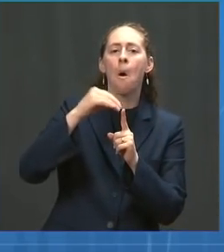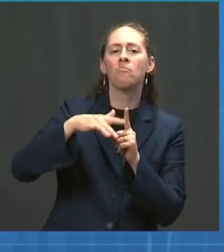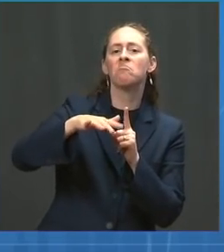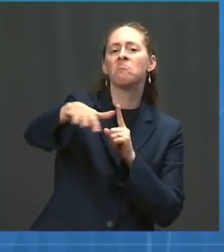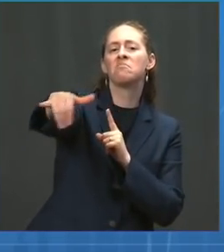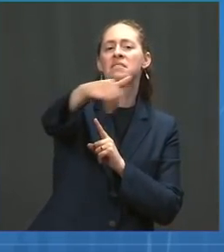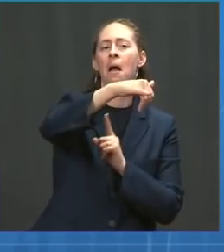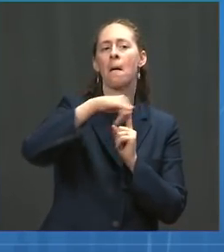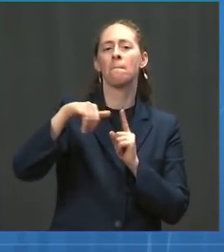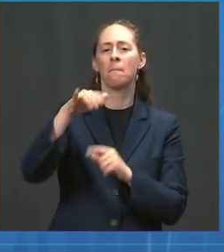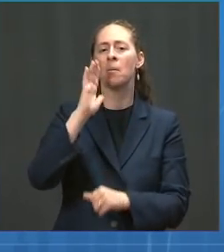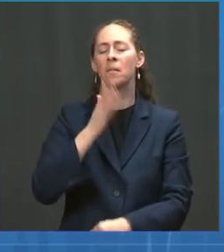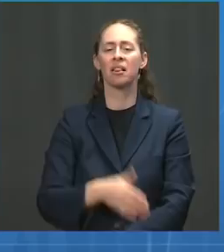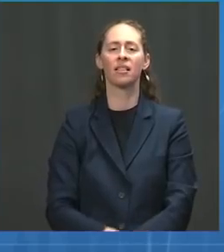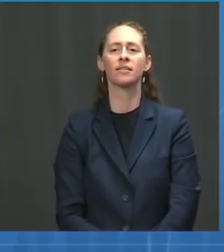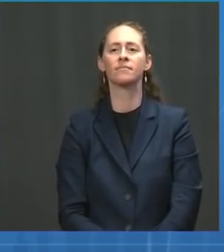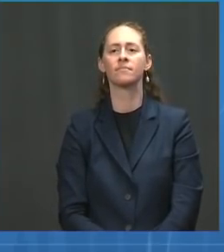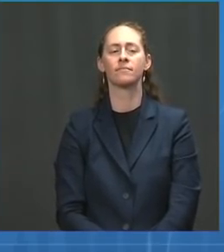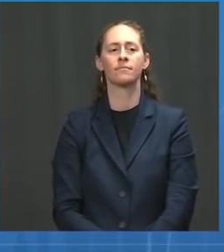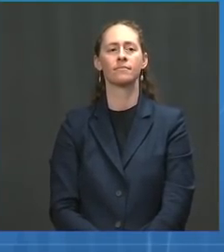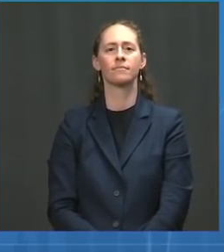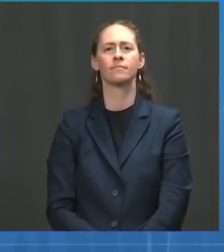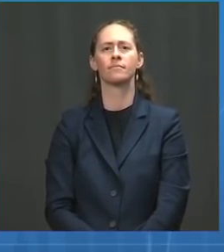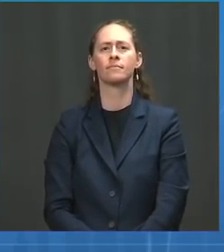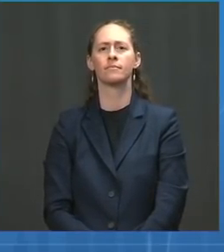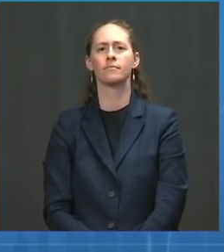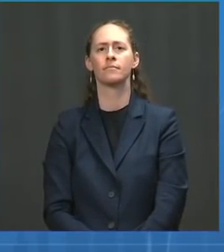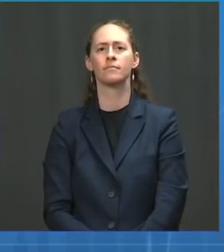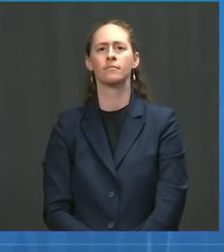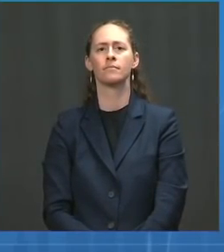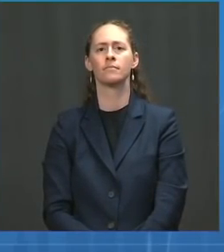Mr. Zients: Next question. Moderator: Maureen Groppe at USA Today.